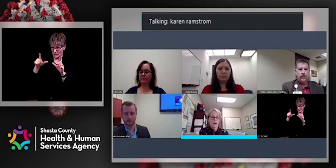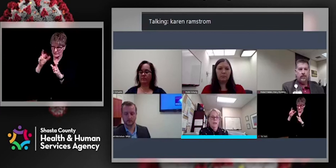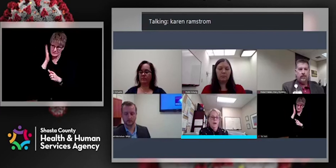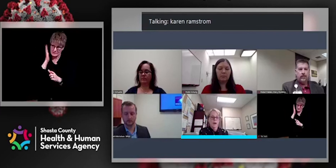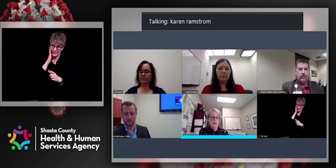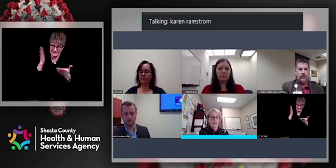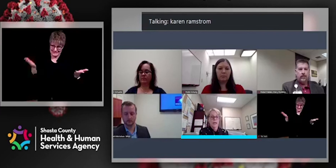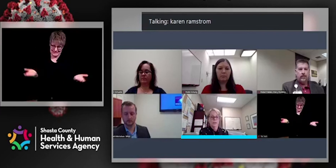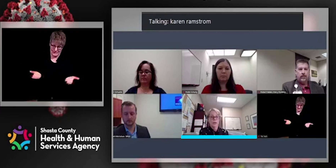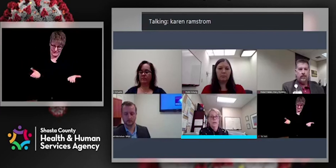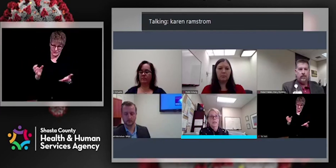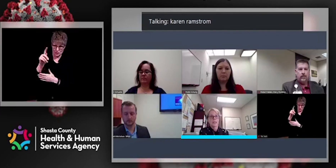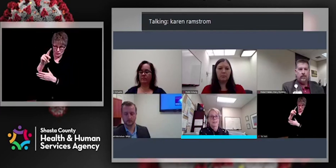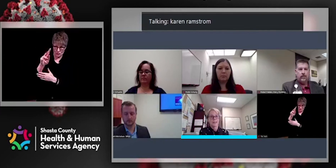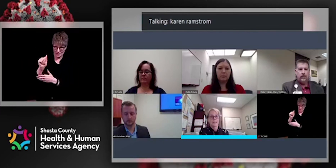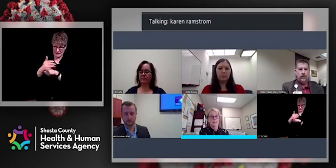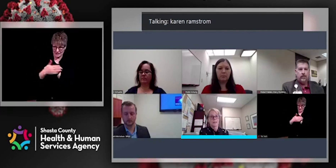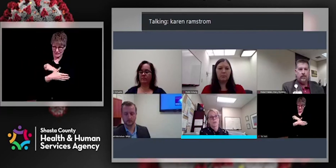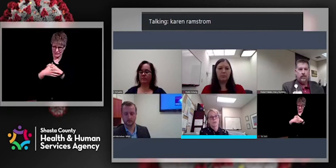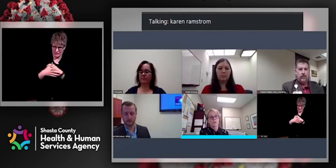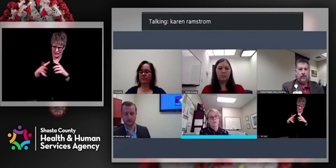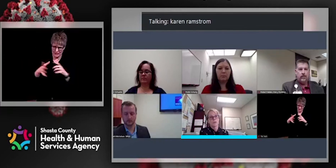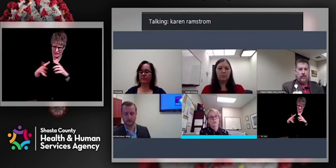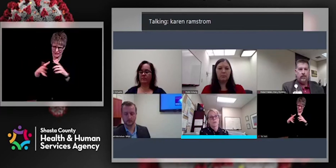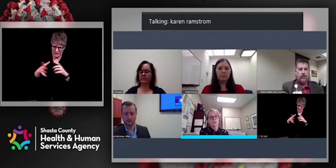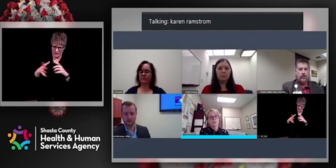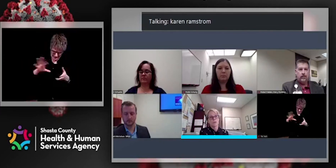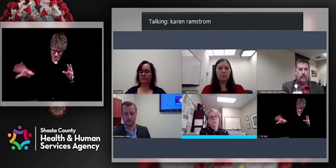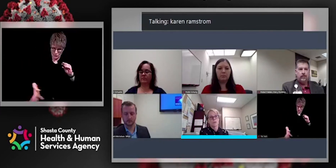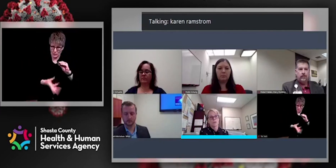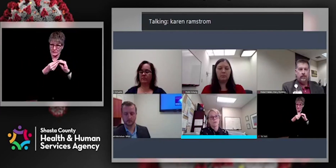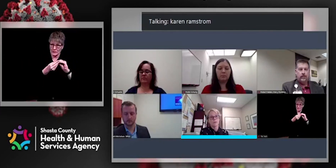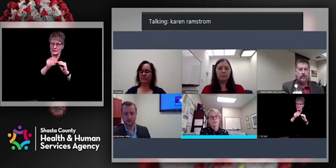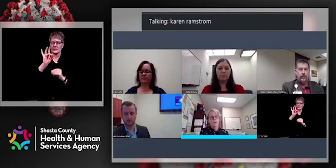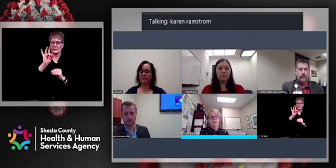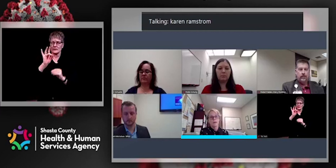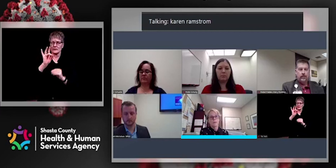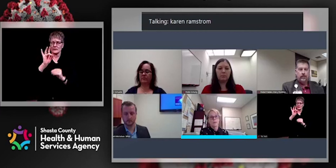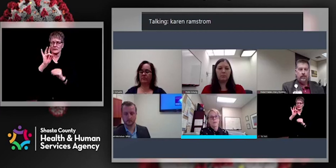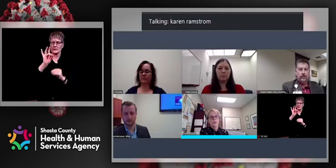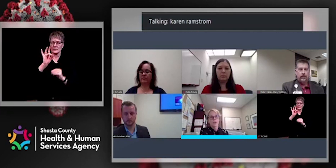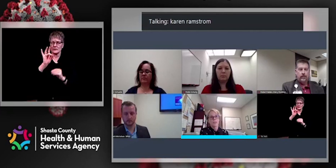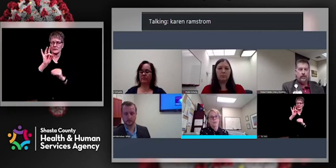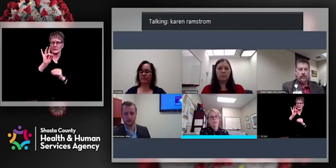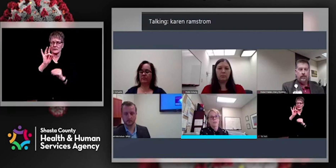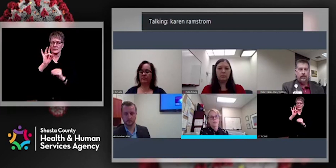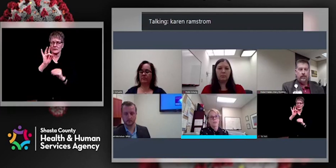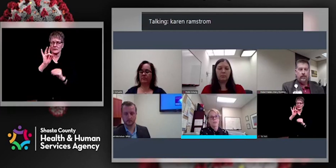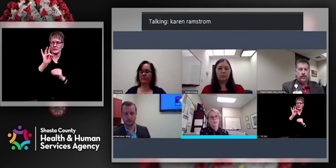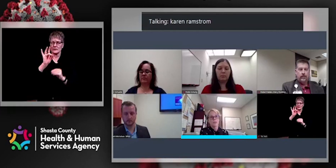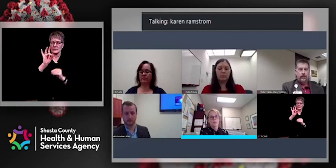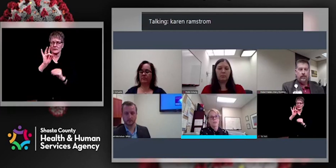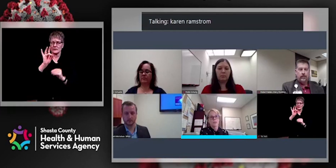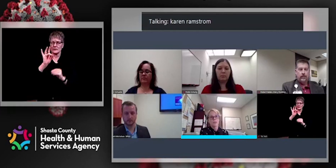I counted up 86. That's just based on what the California Hospital Association has on